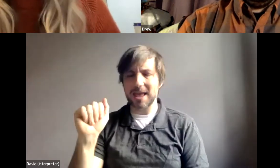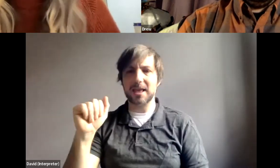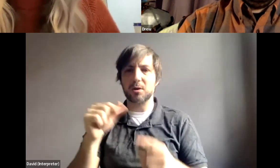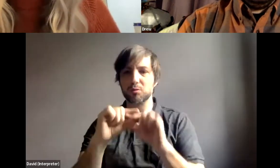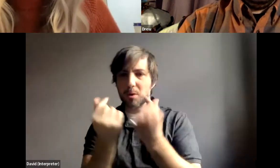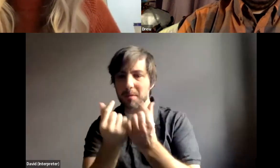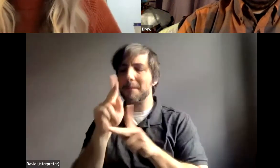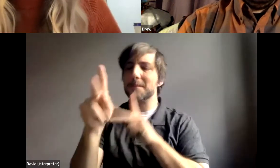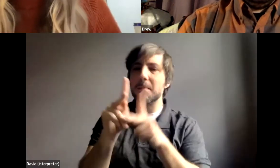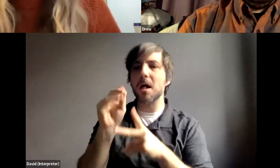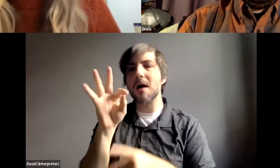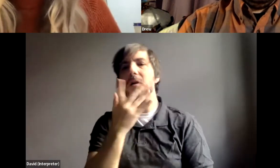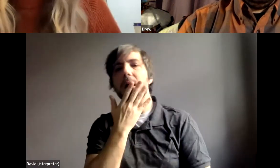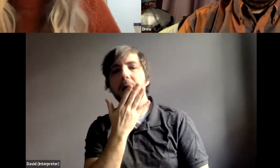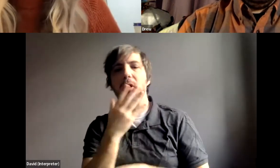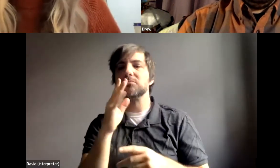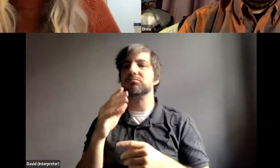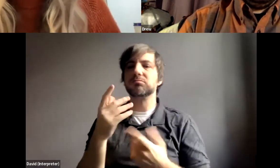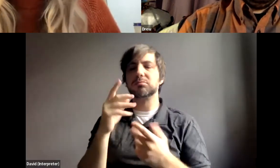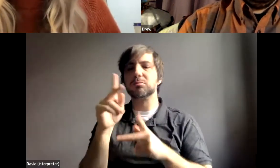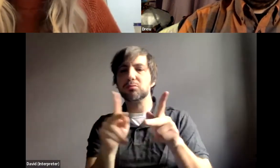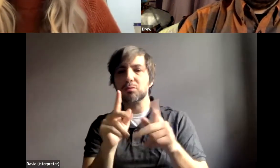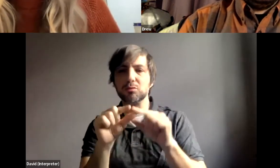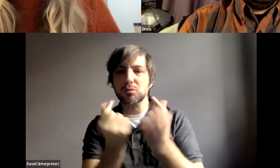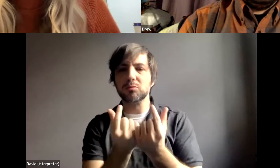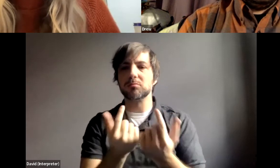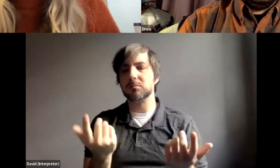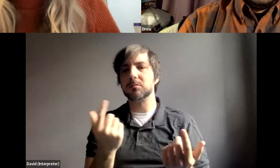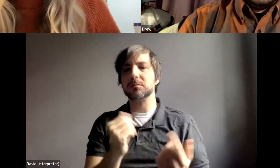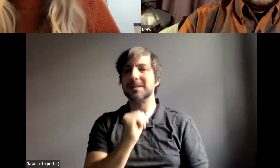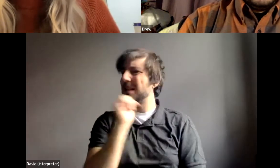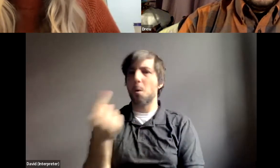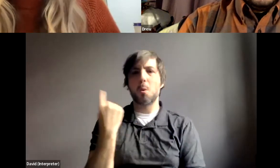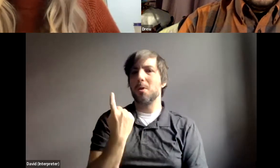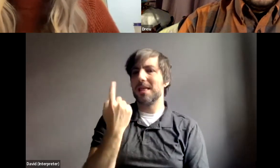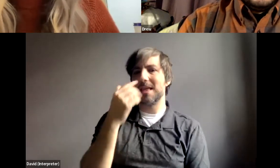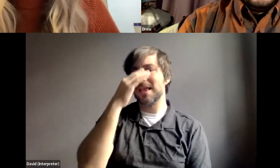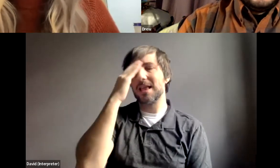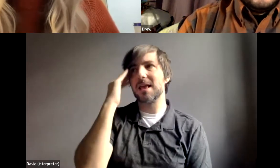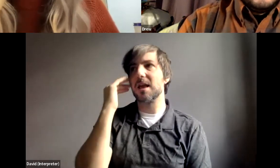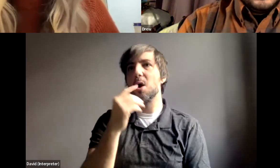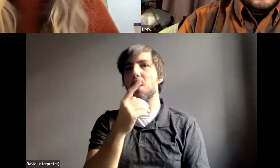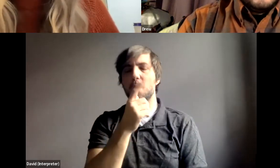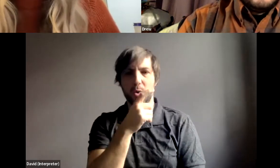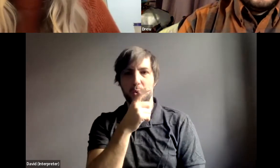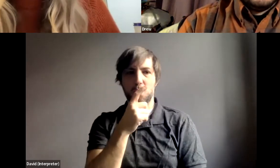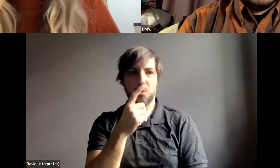groups are not only intended for those who identify as members, but also